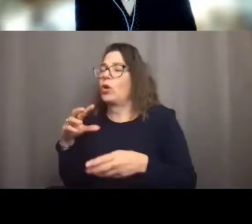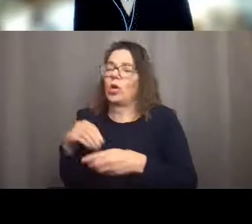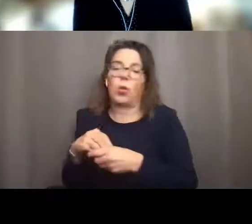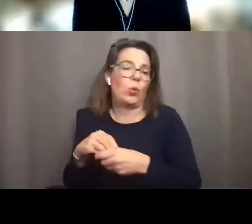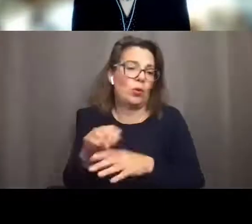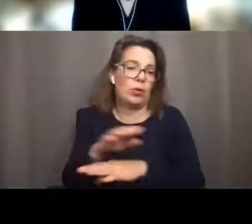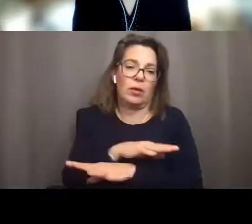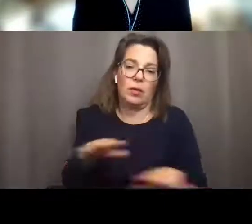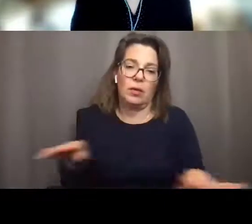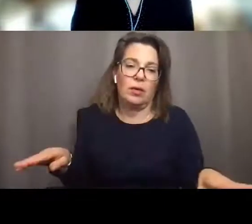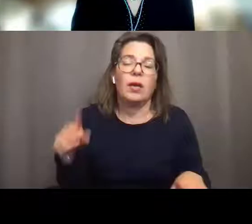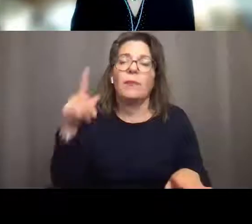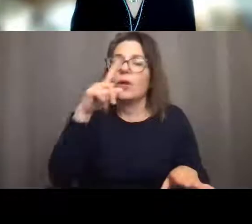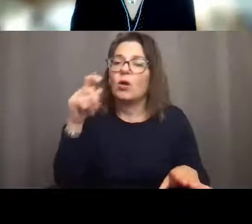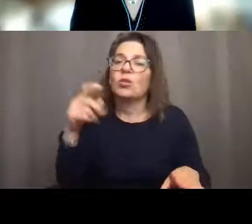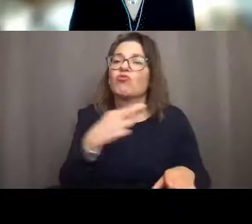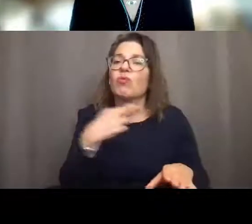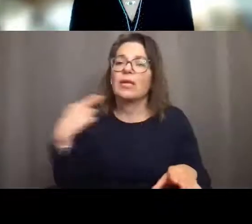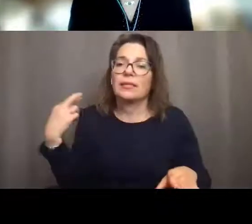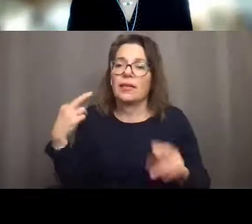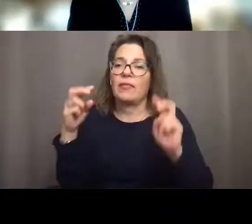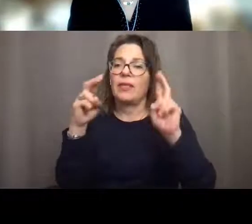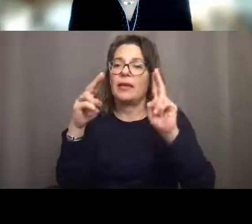because you will risk the application being returned